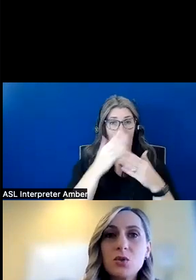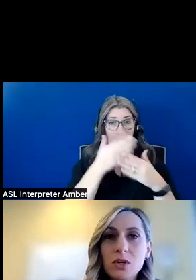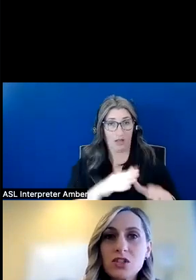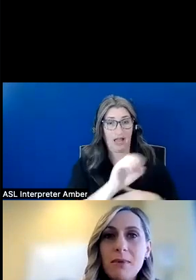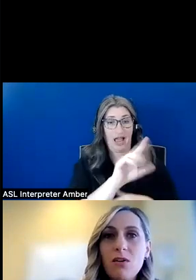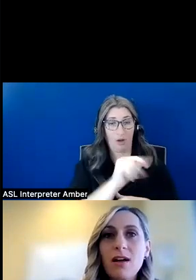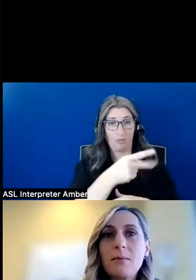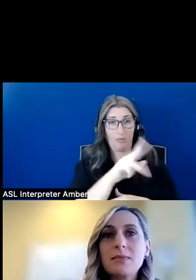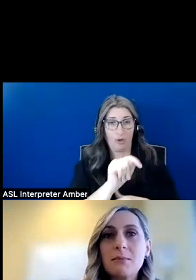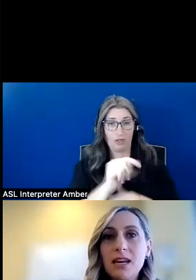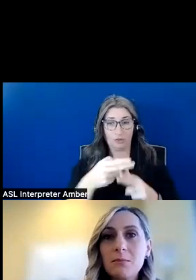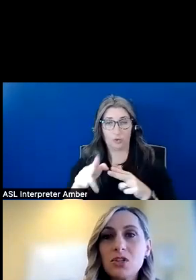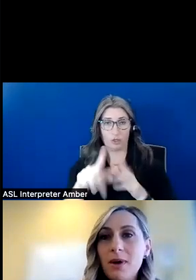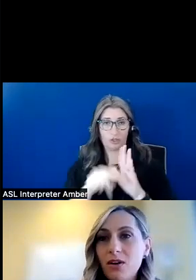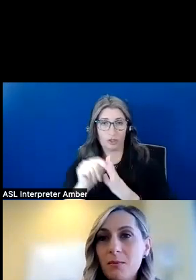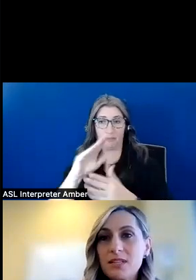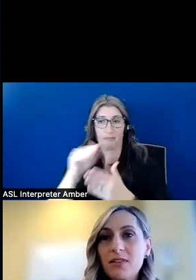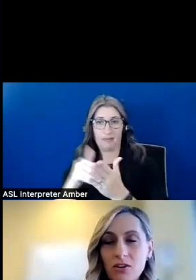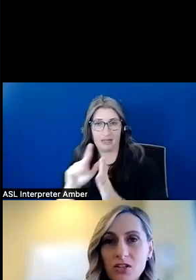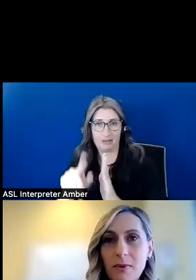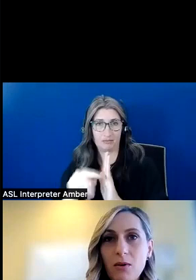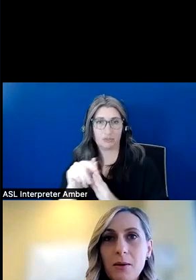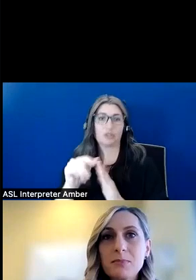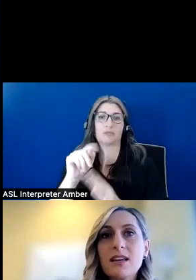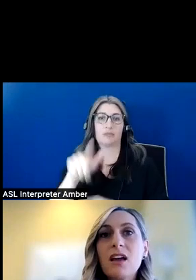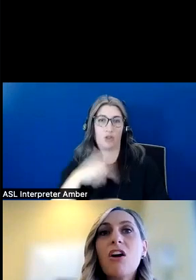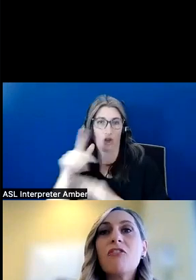the short-term outcomes, the medium-term outcomes, and the long-term outcomes.